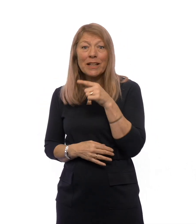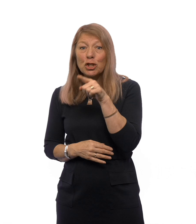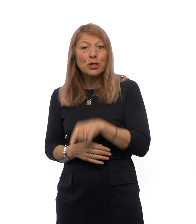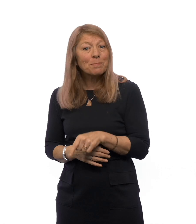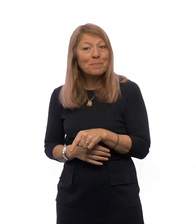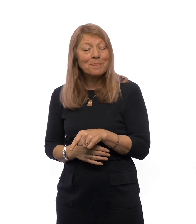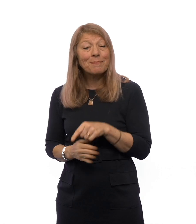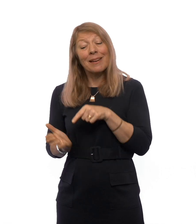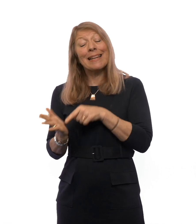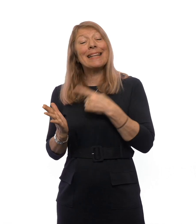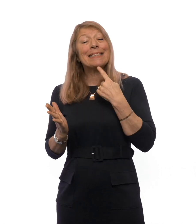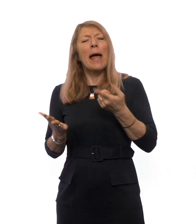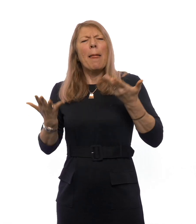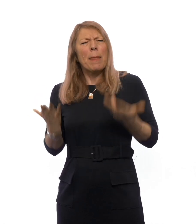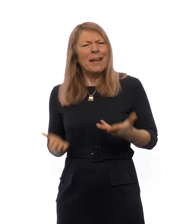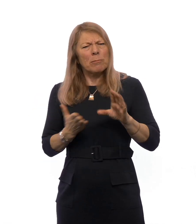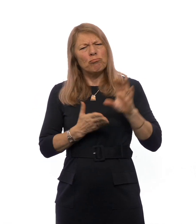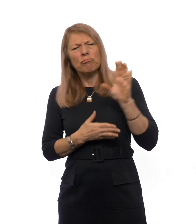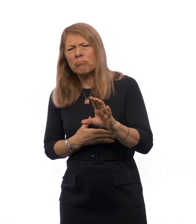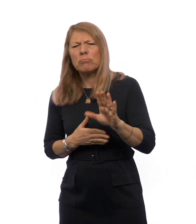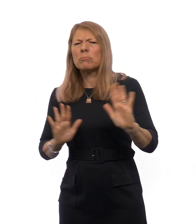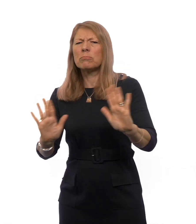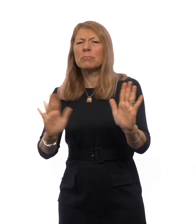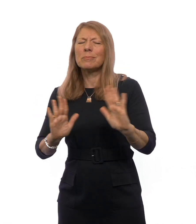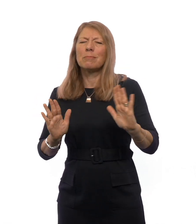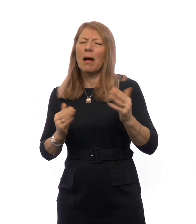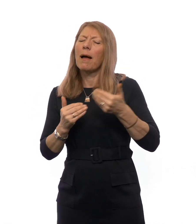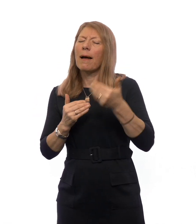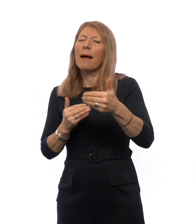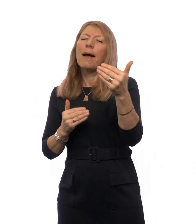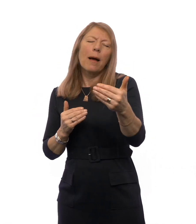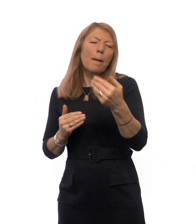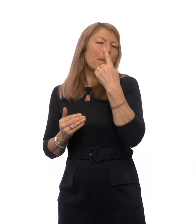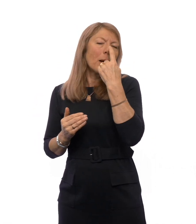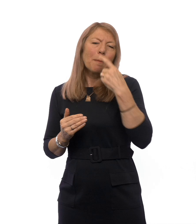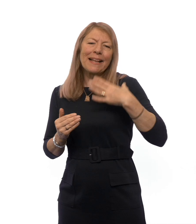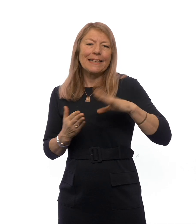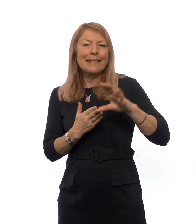Department for Communities use the enabling powers set out in the Bill. The reliance on